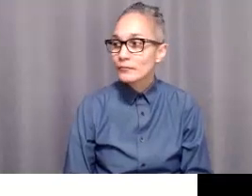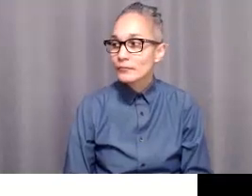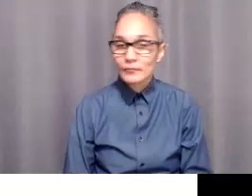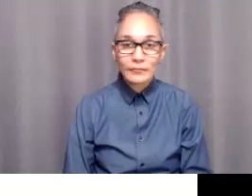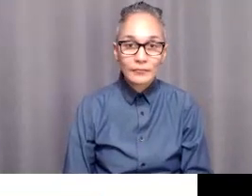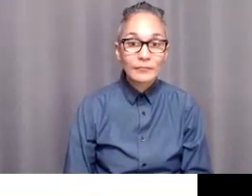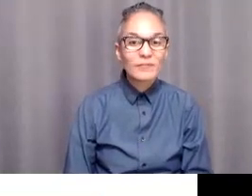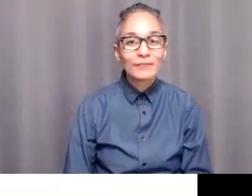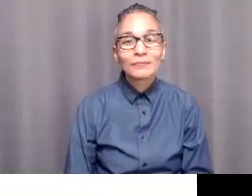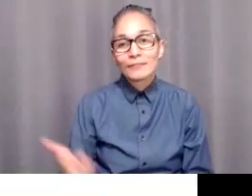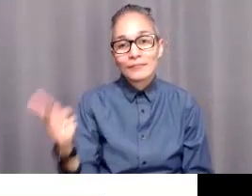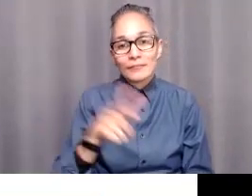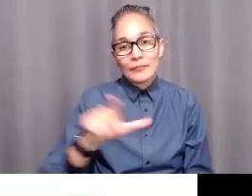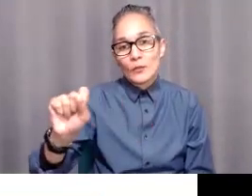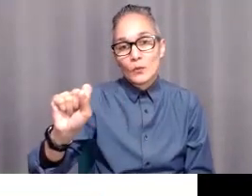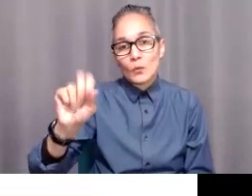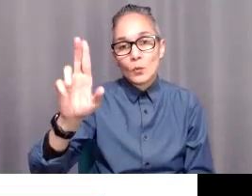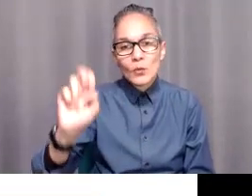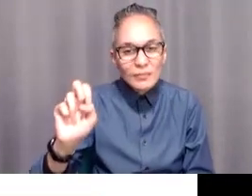All right.